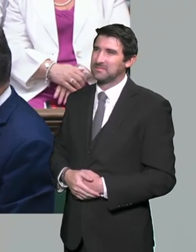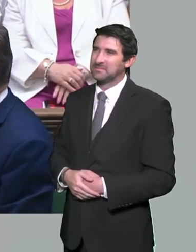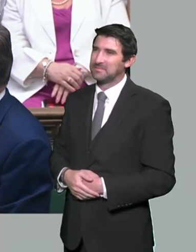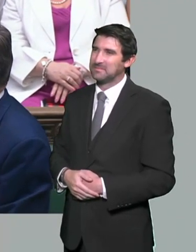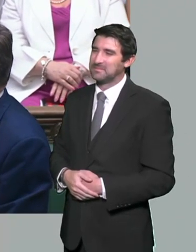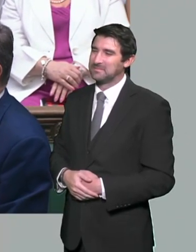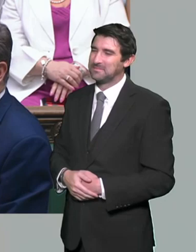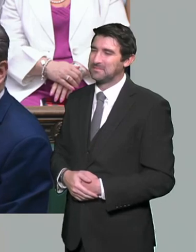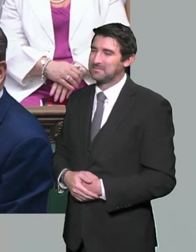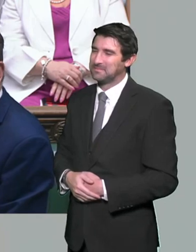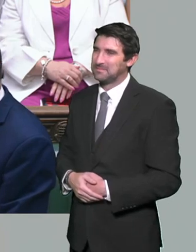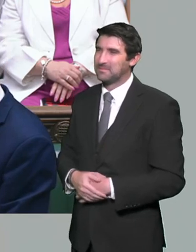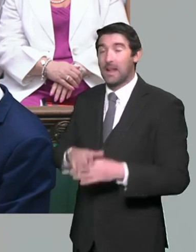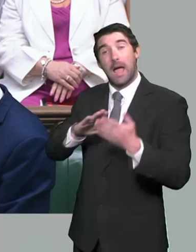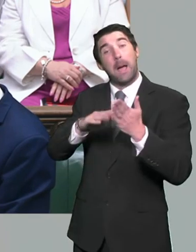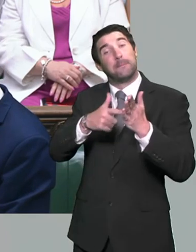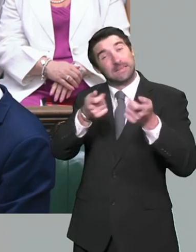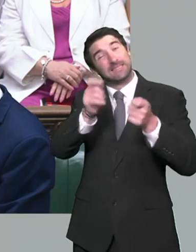My personal favourite is this.